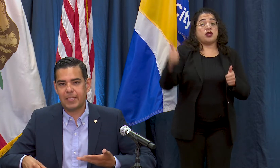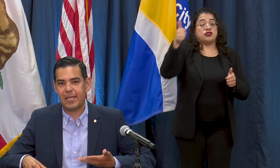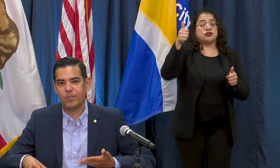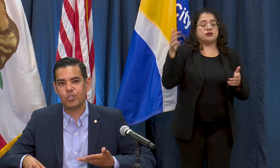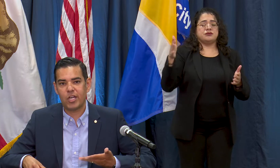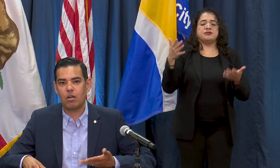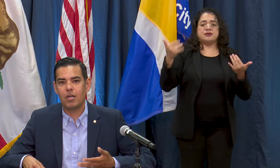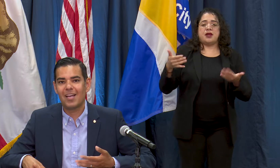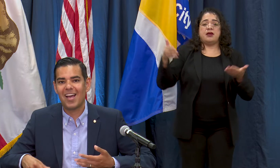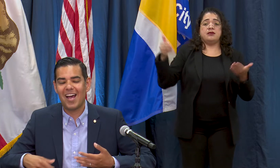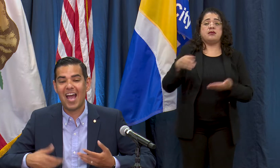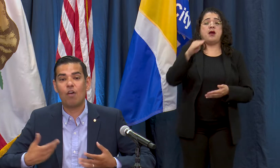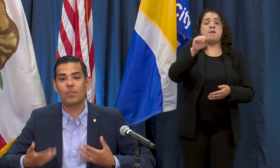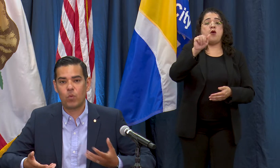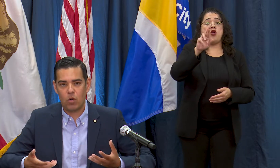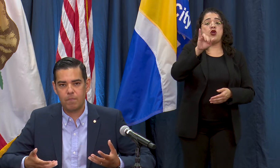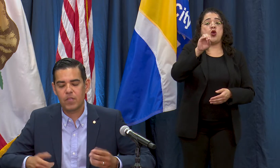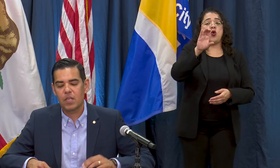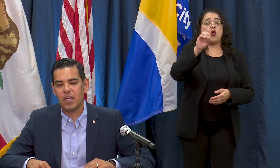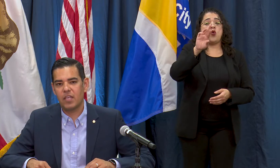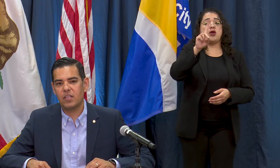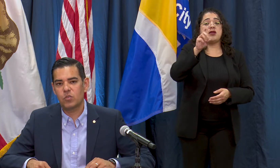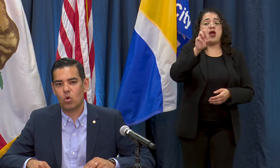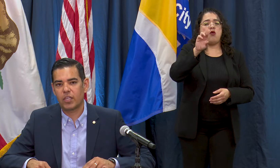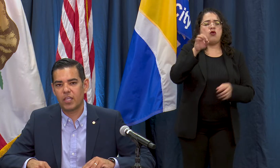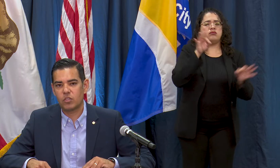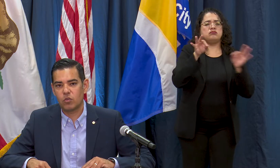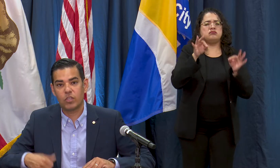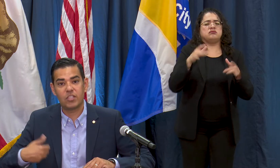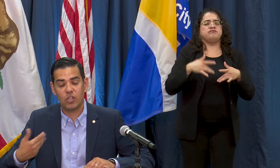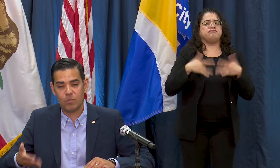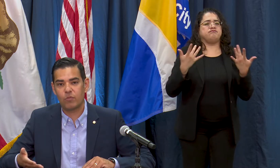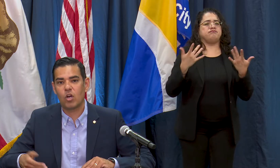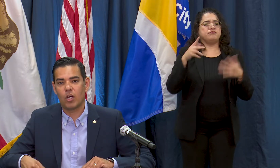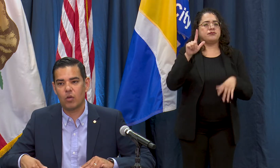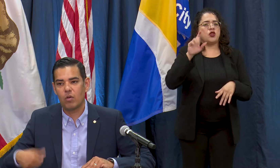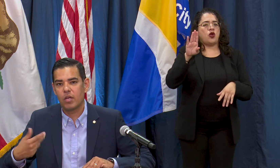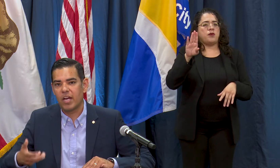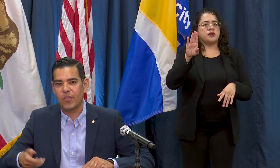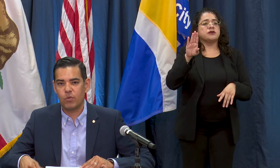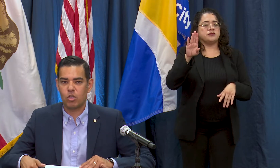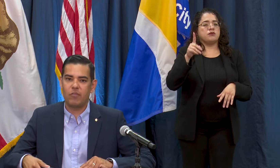to him to share how the port is working to continue to move cargo through the